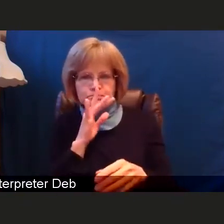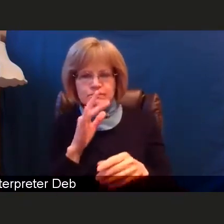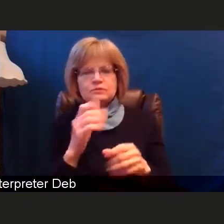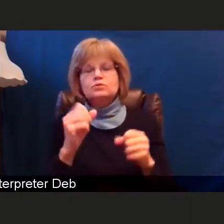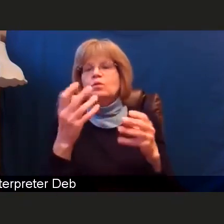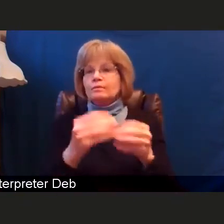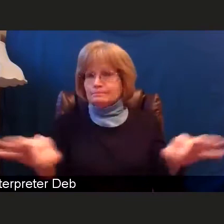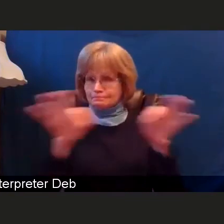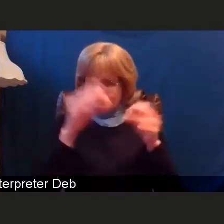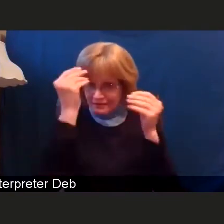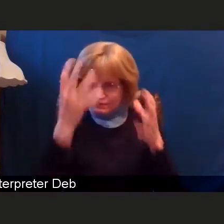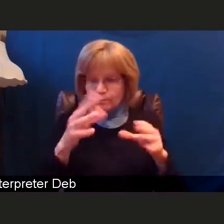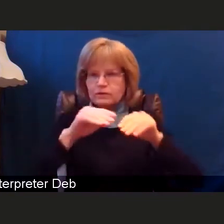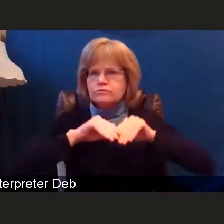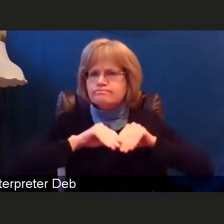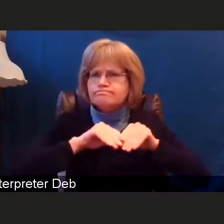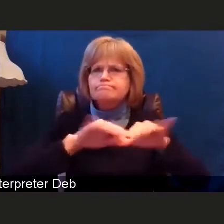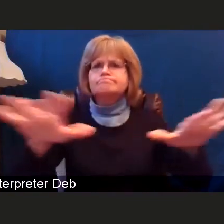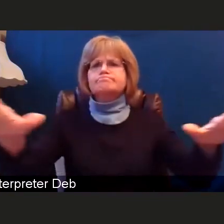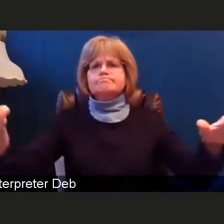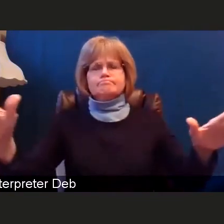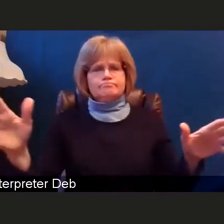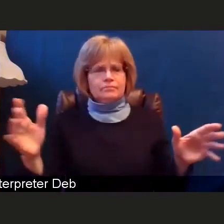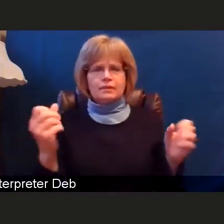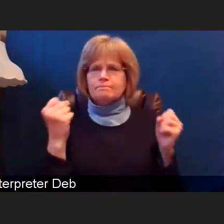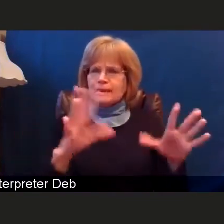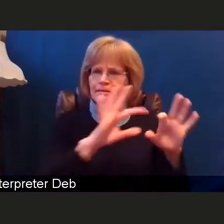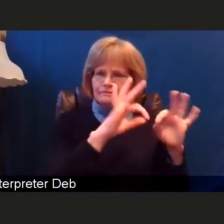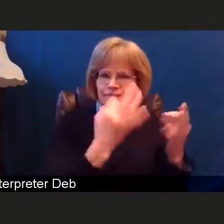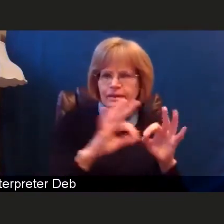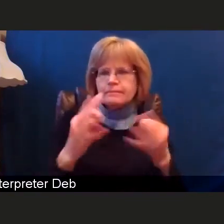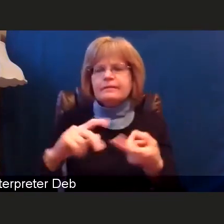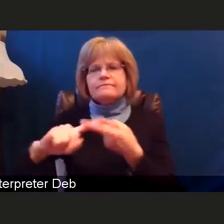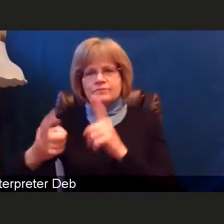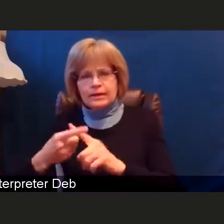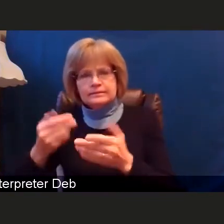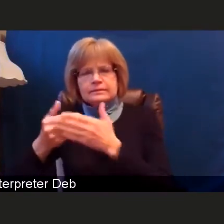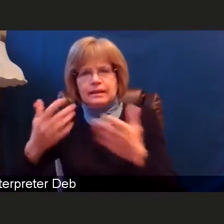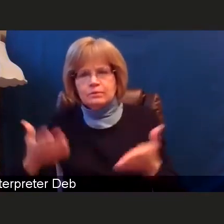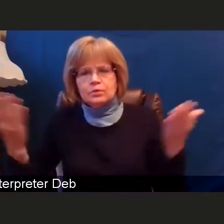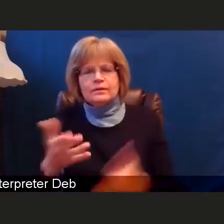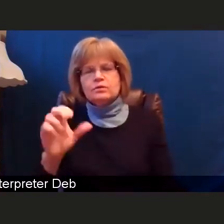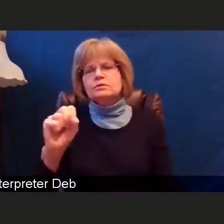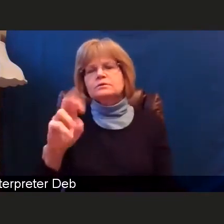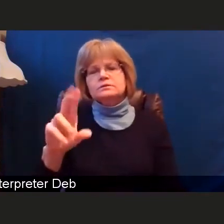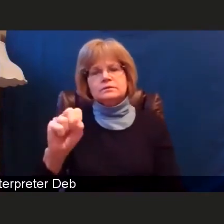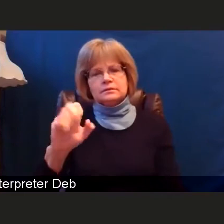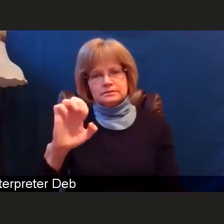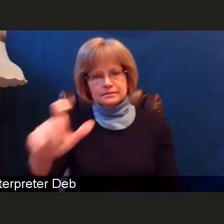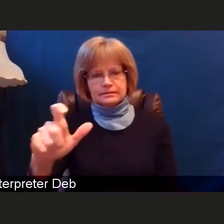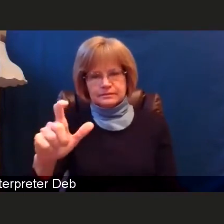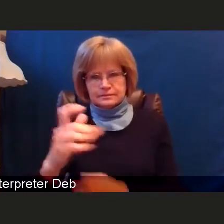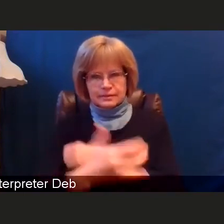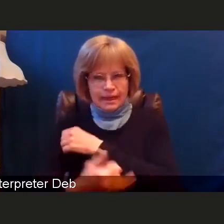to as many of our families, friends, and neighbors here in Sussex County. Thank you very much for joining us today